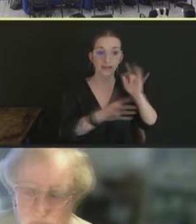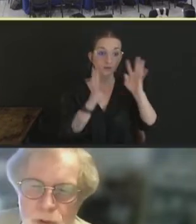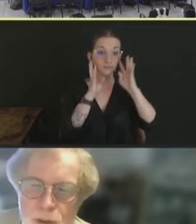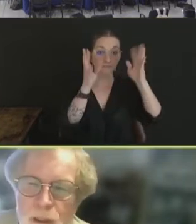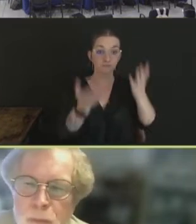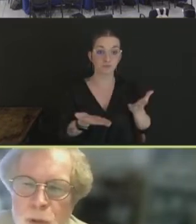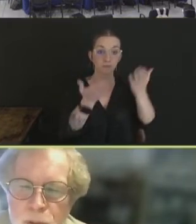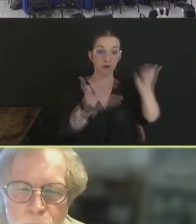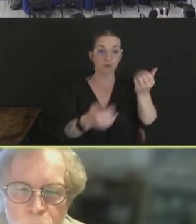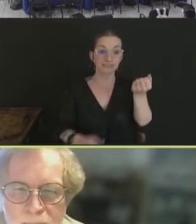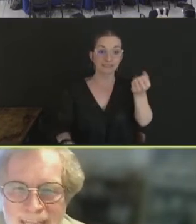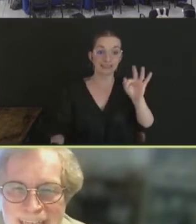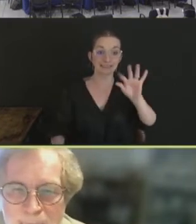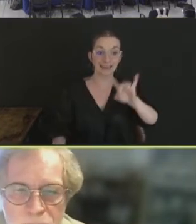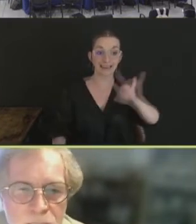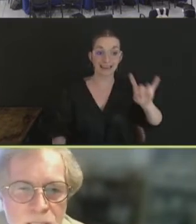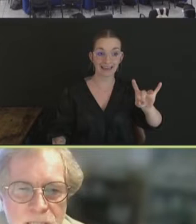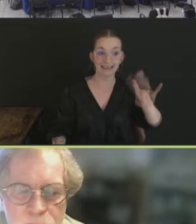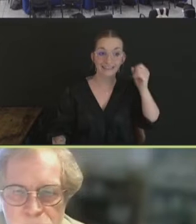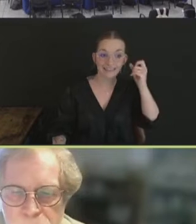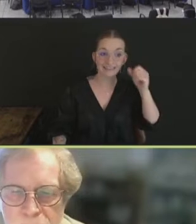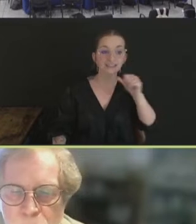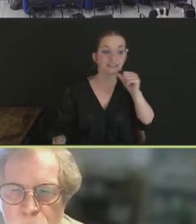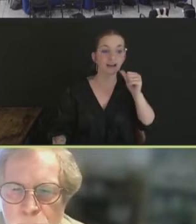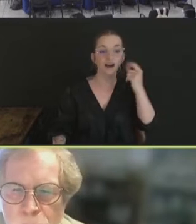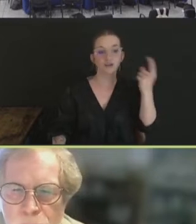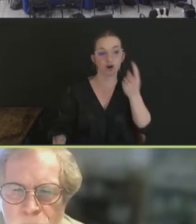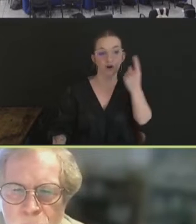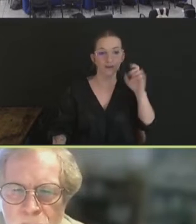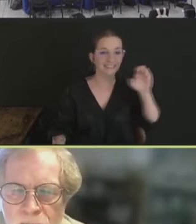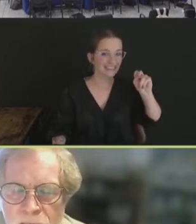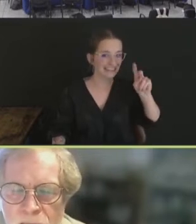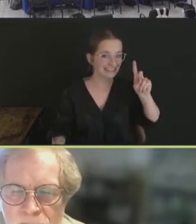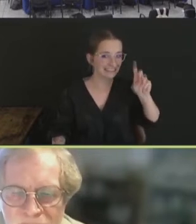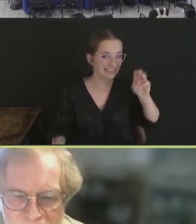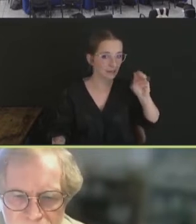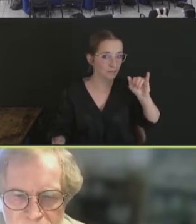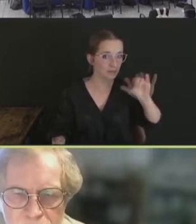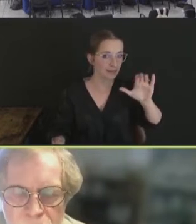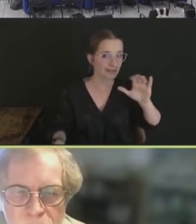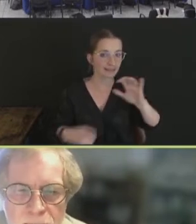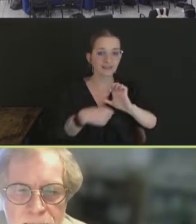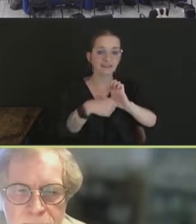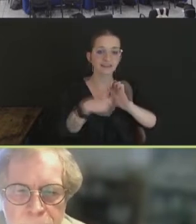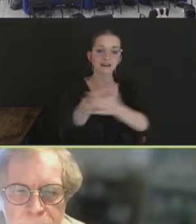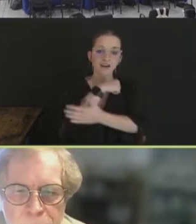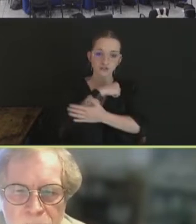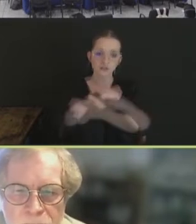these were polio endemic countries, but were polio affected.